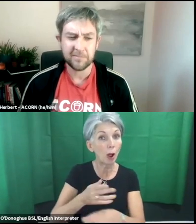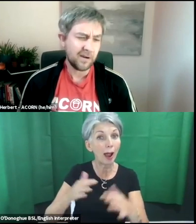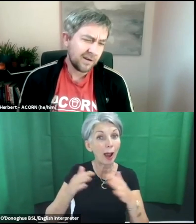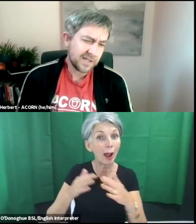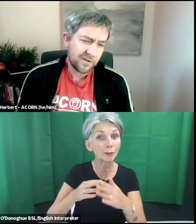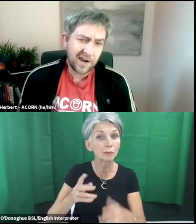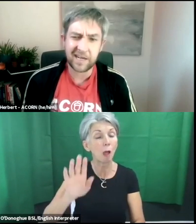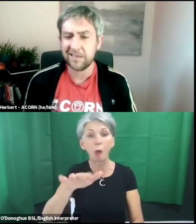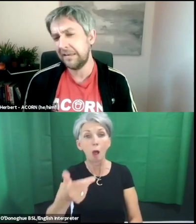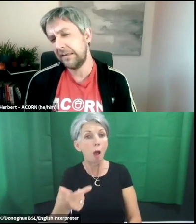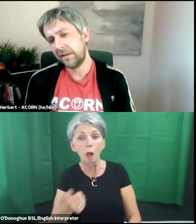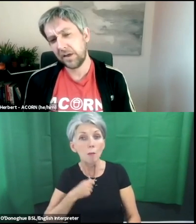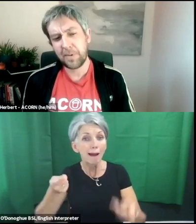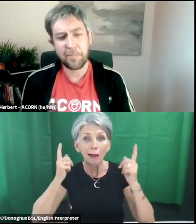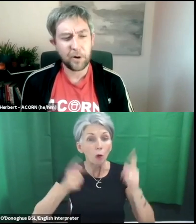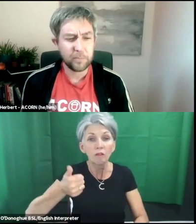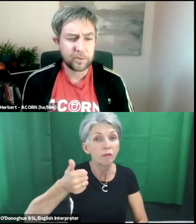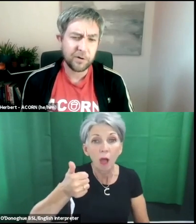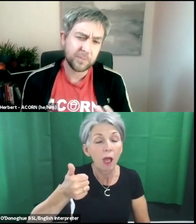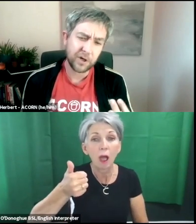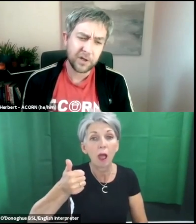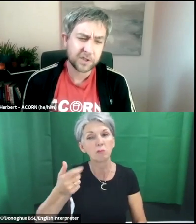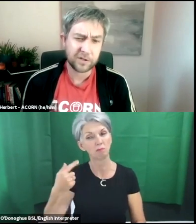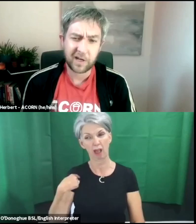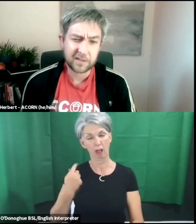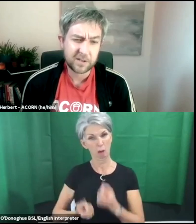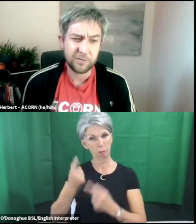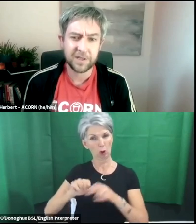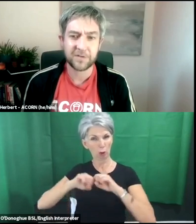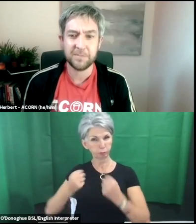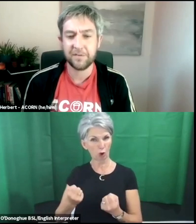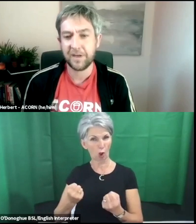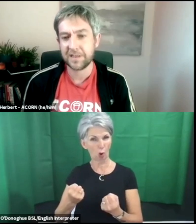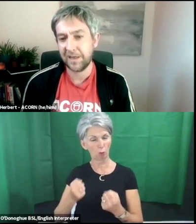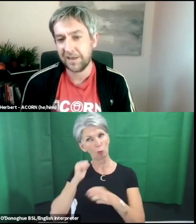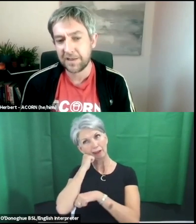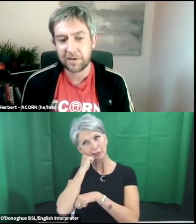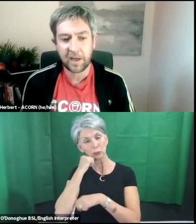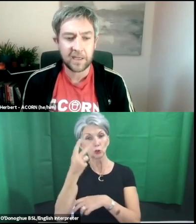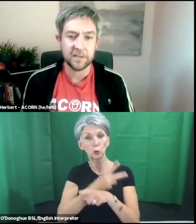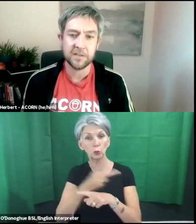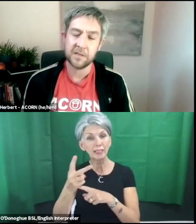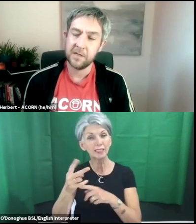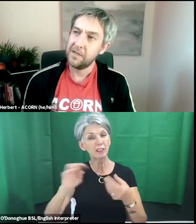think that their landlord's okay. "Oh, he's alright, you know, my boiler broke, but it only took two weeks for him to fix it. He's okay."